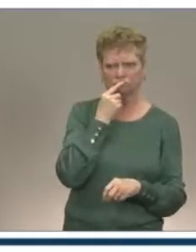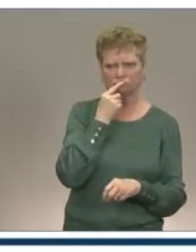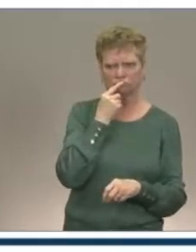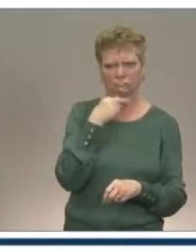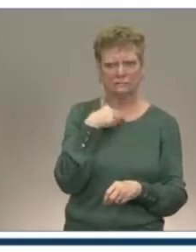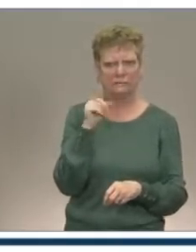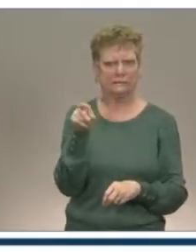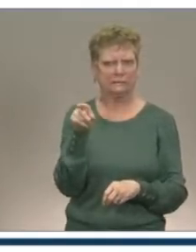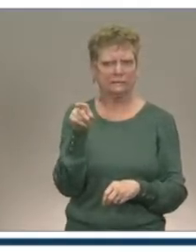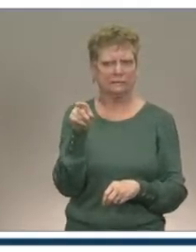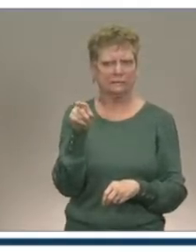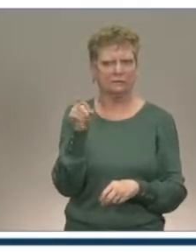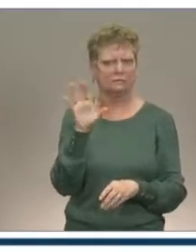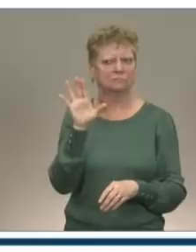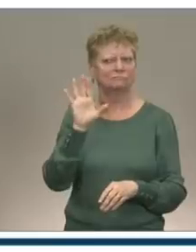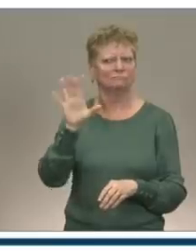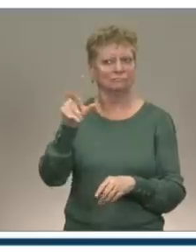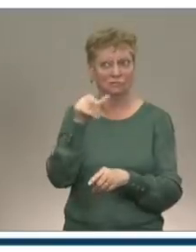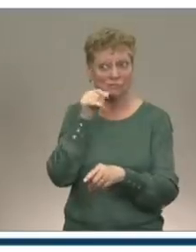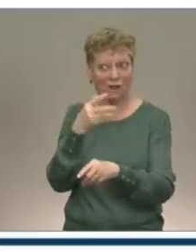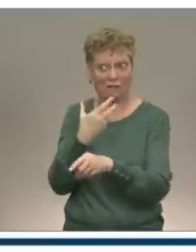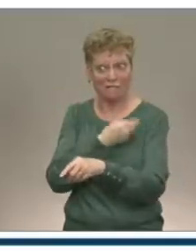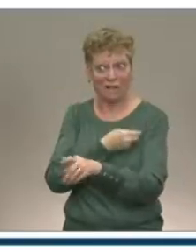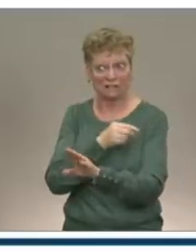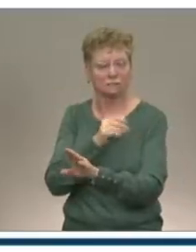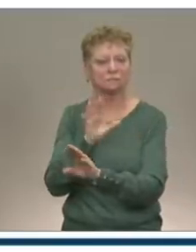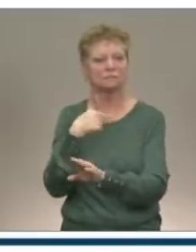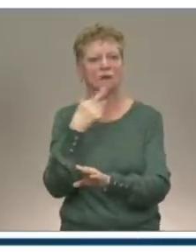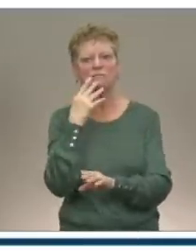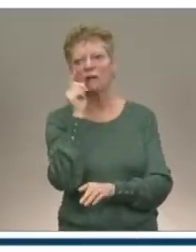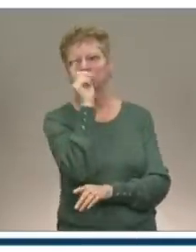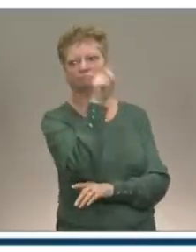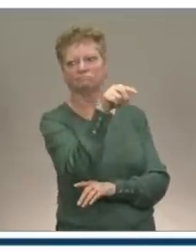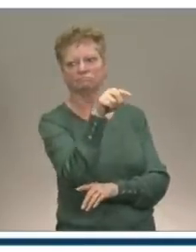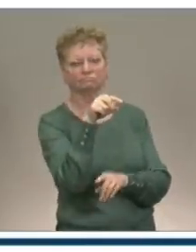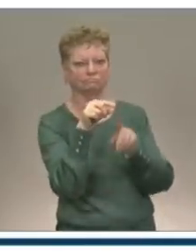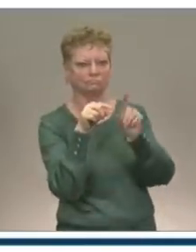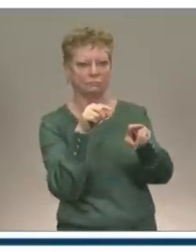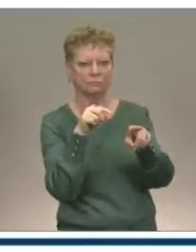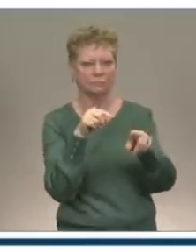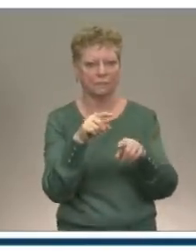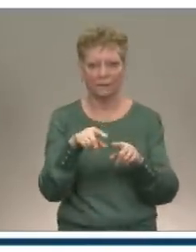my care elsewhere if that health care provider either won't disclose their vaccine status or